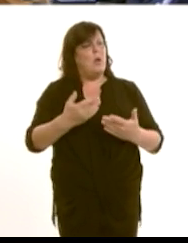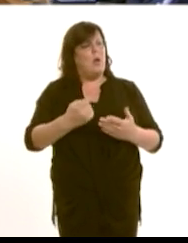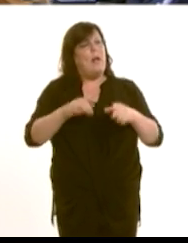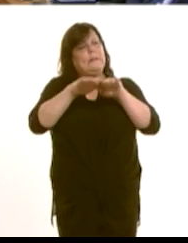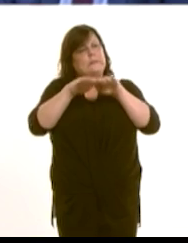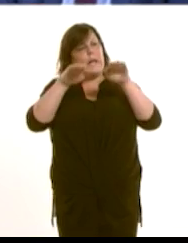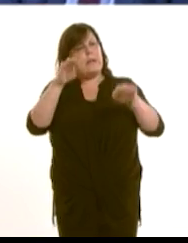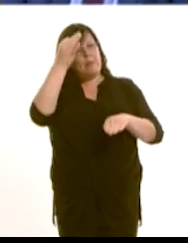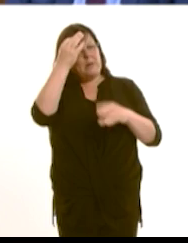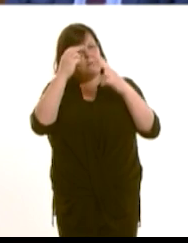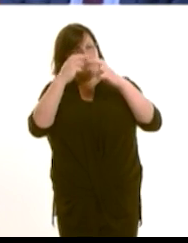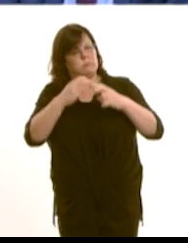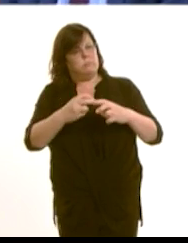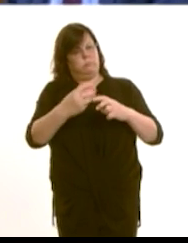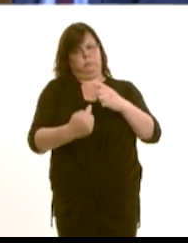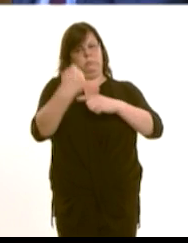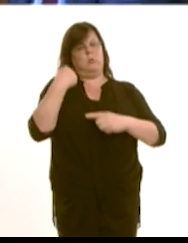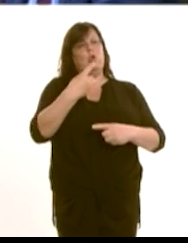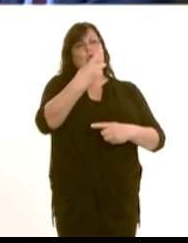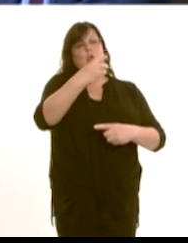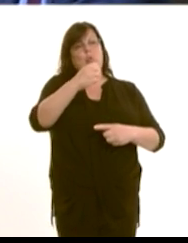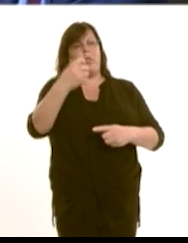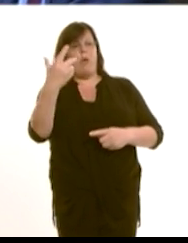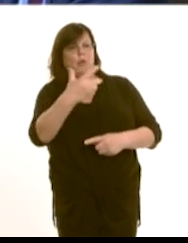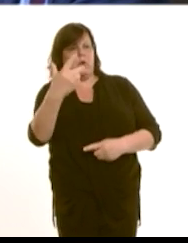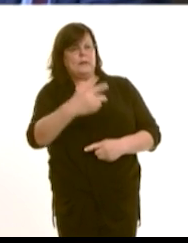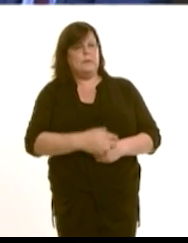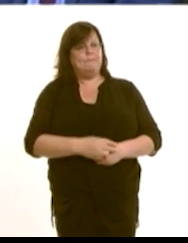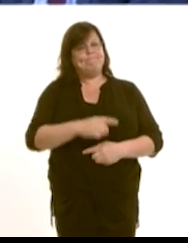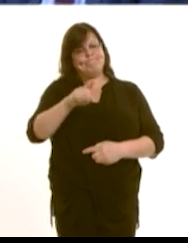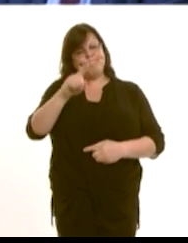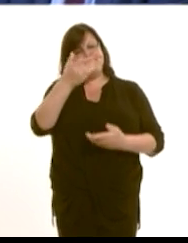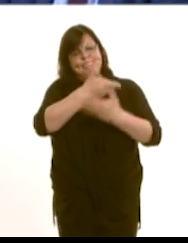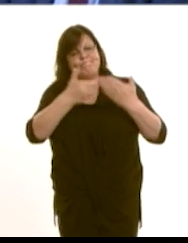in 2013ónot a committee thatís run by Governmentóand it came to the conclusions that it did.